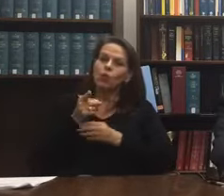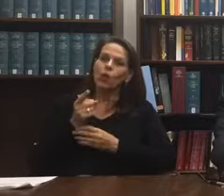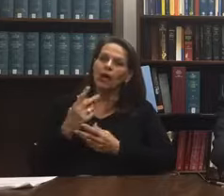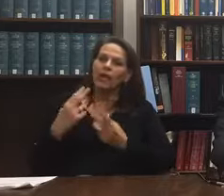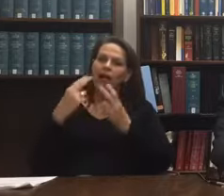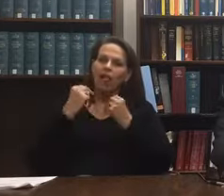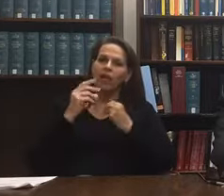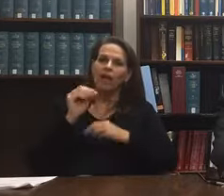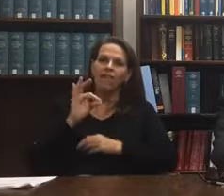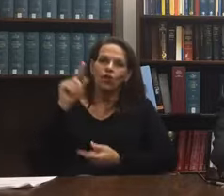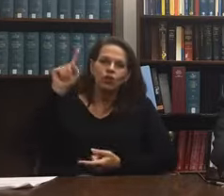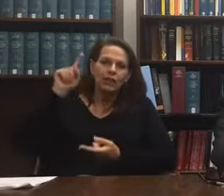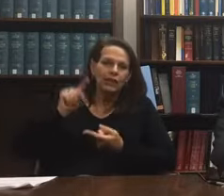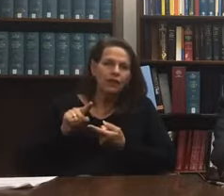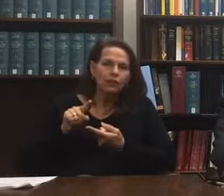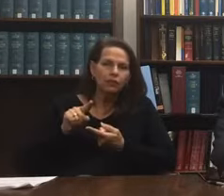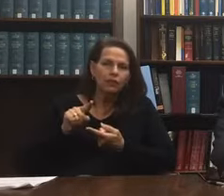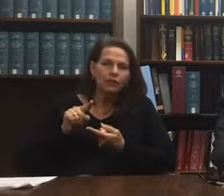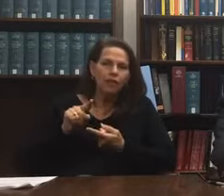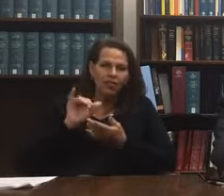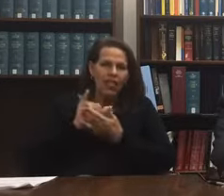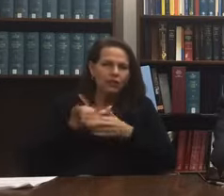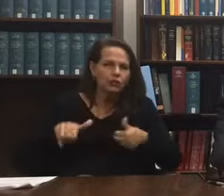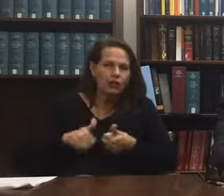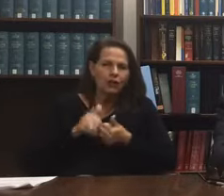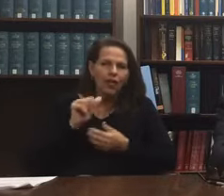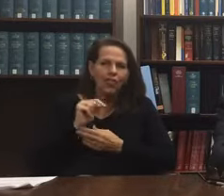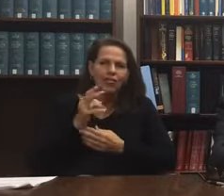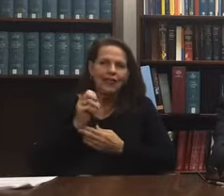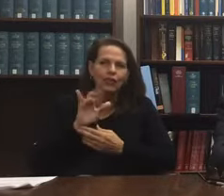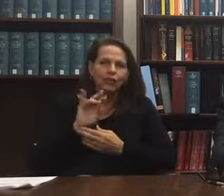that's being challenged earing let's say you've been approved